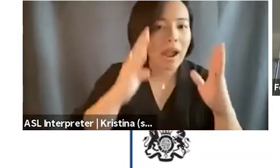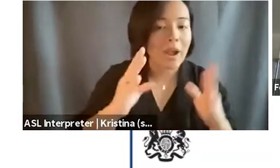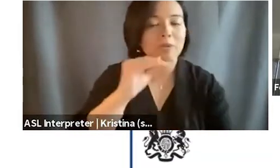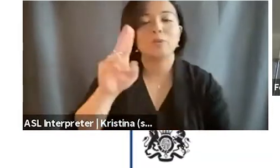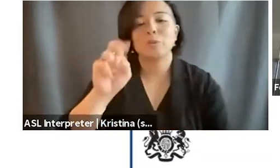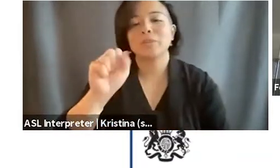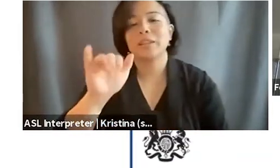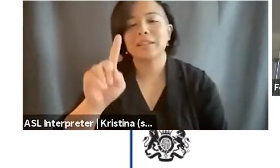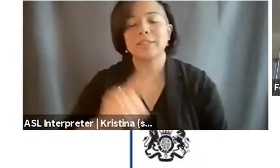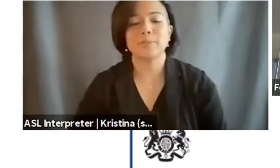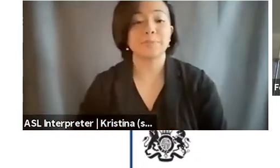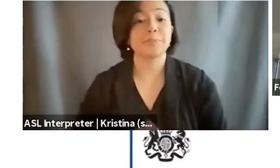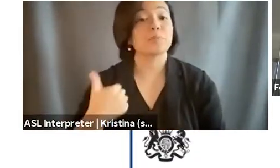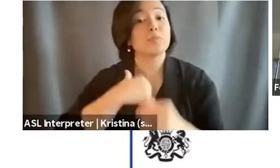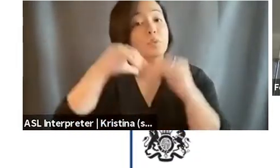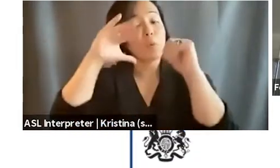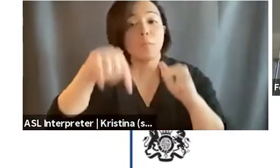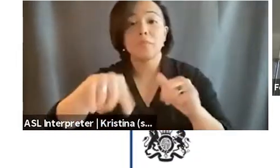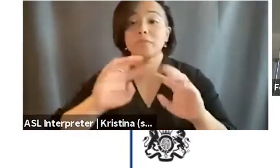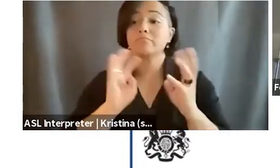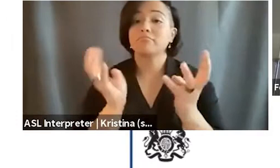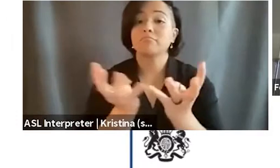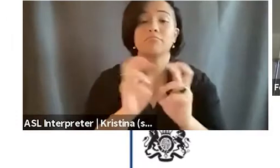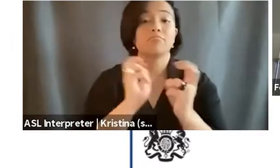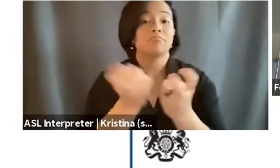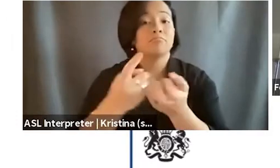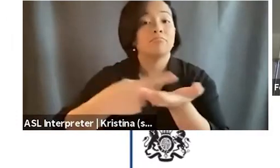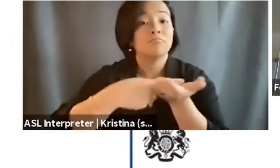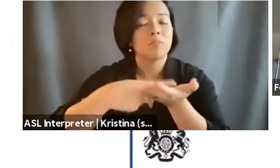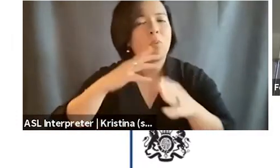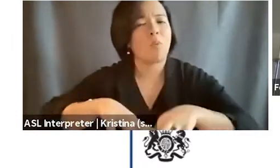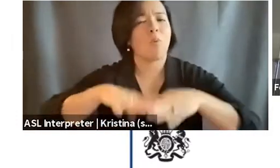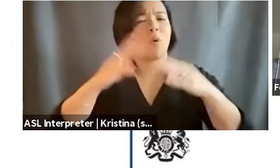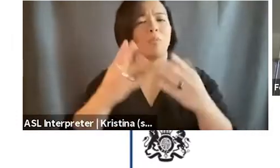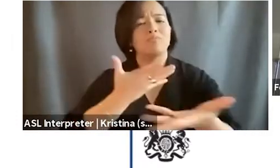and by USAID. We hope that this roundtable will open up a dialogue